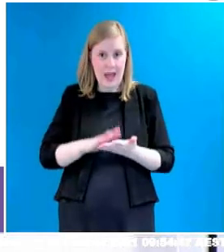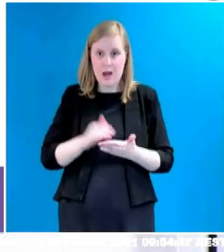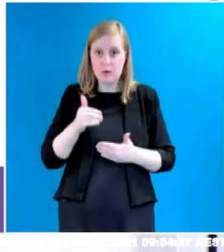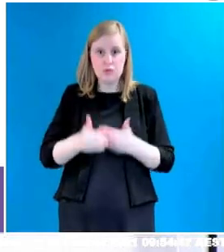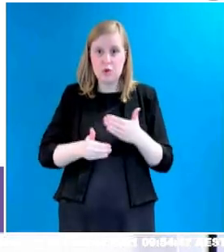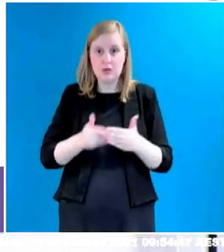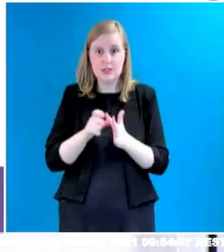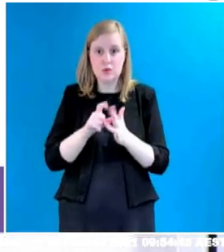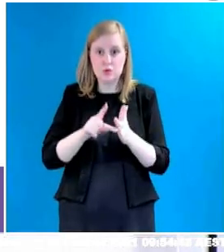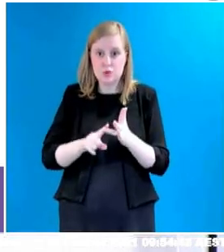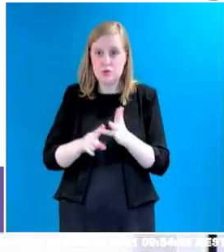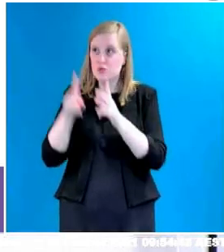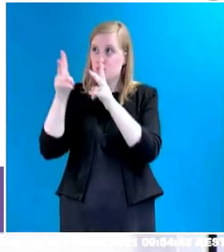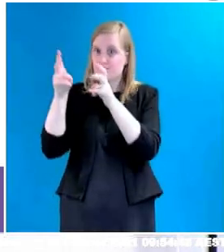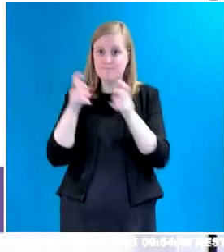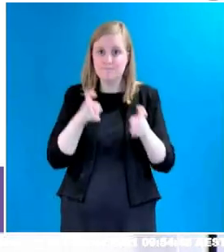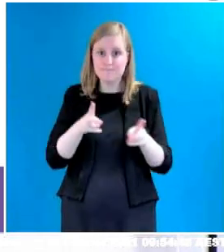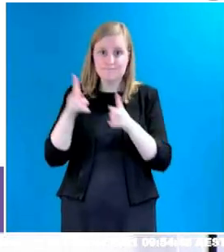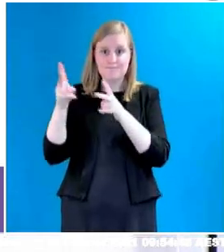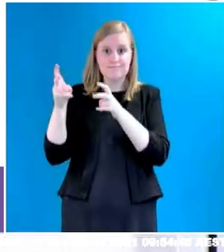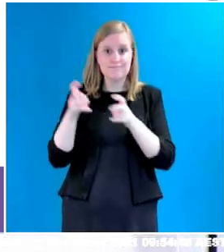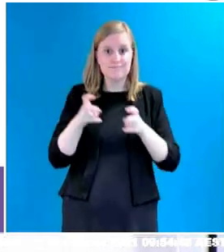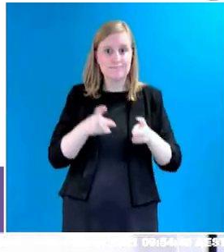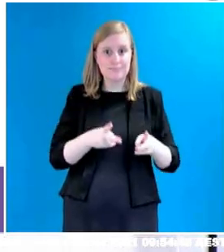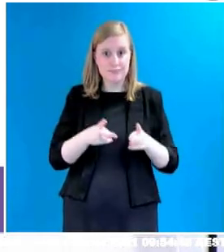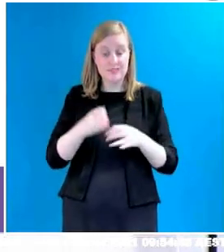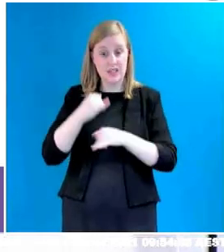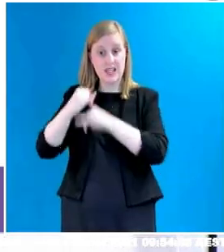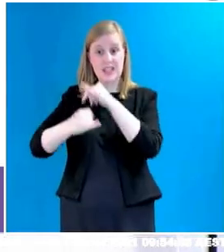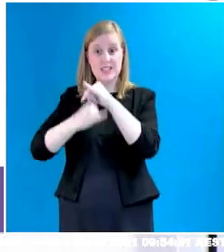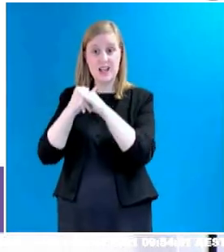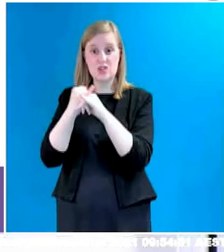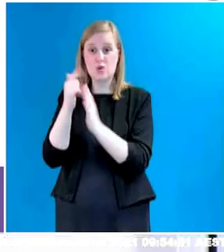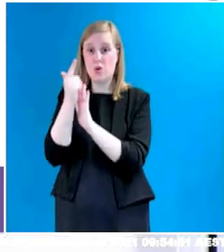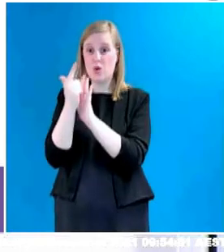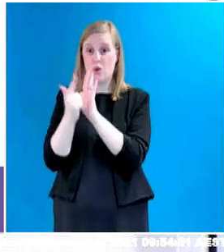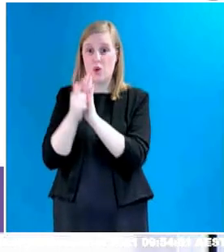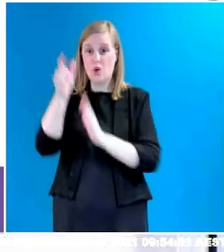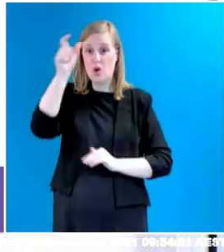international law concepts, which we heard yesterday can sometimes be vague